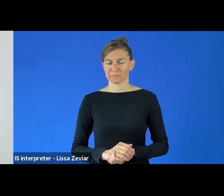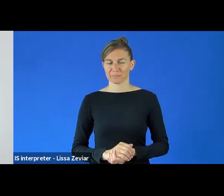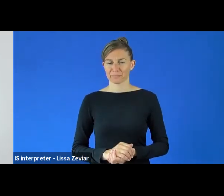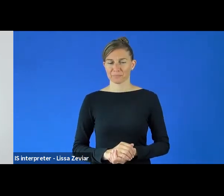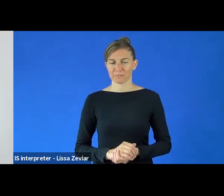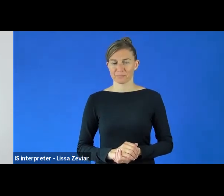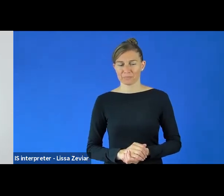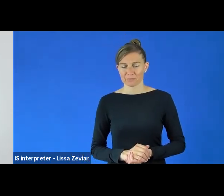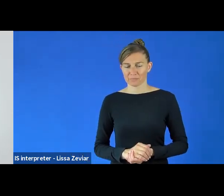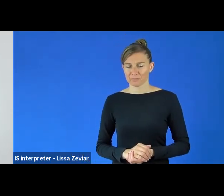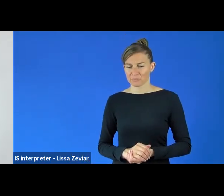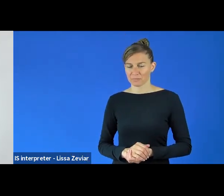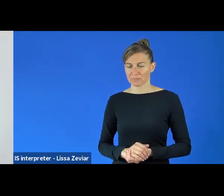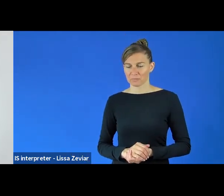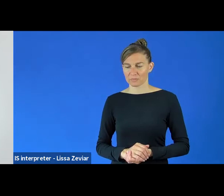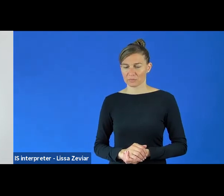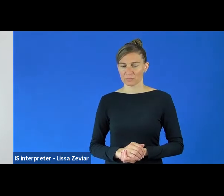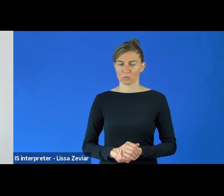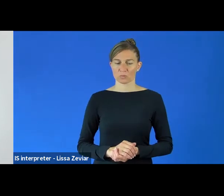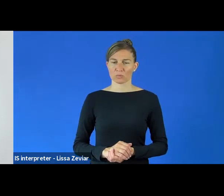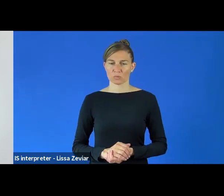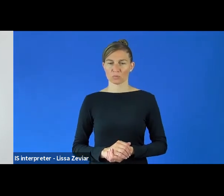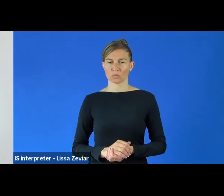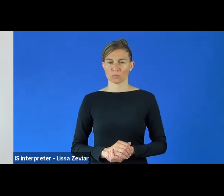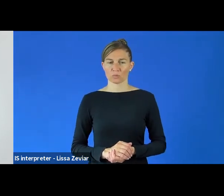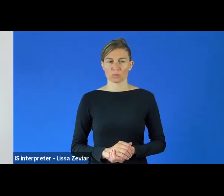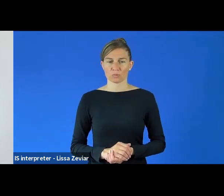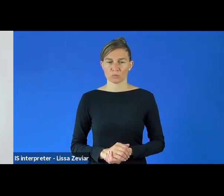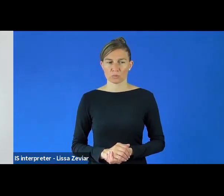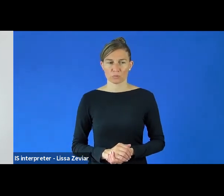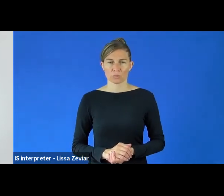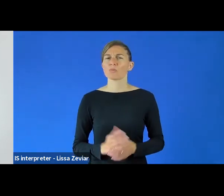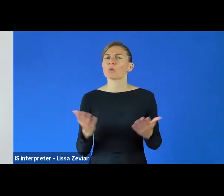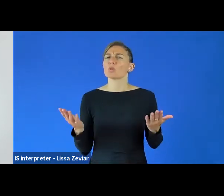How will we be involved in all these gigantic work?